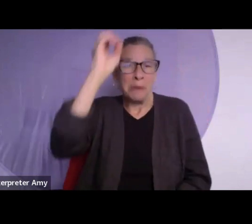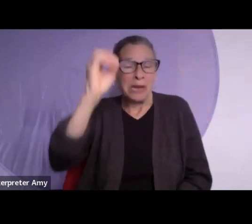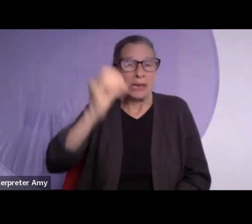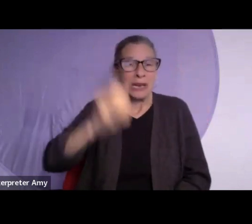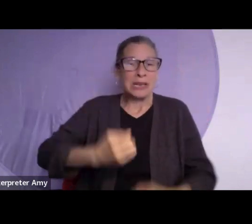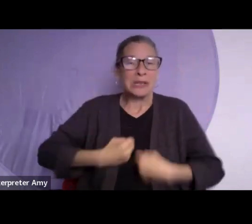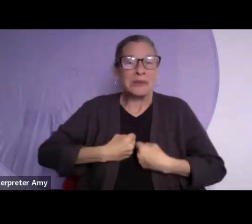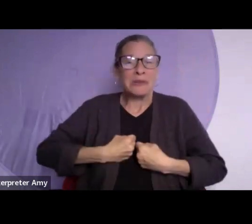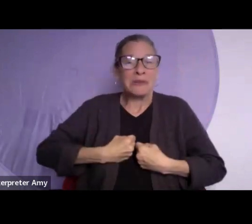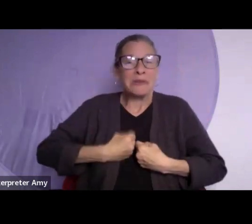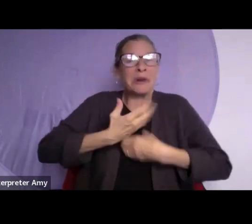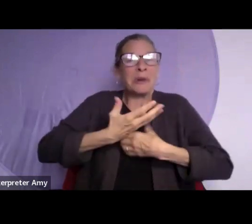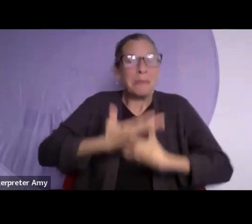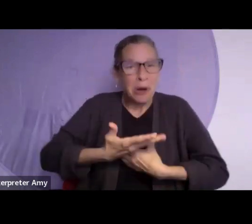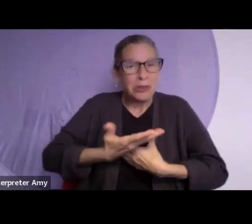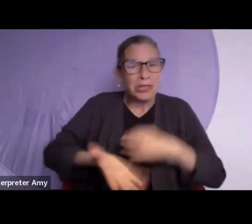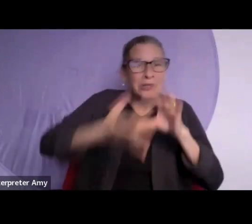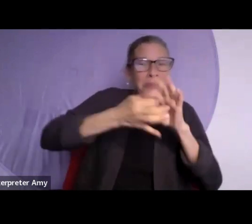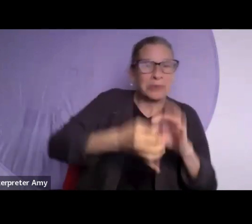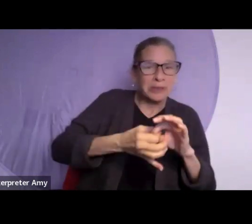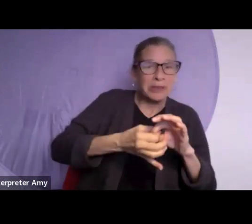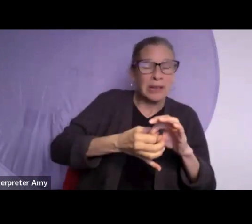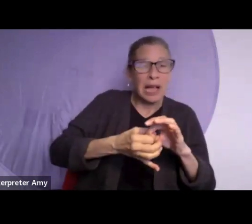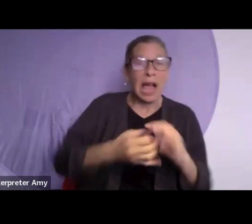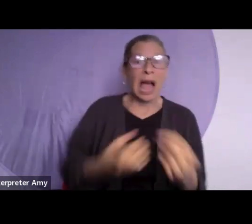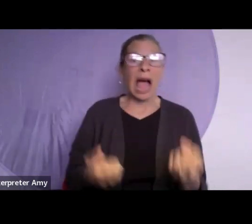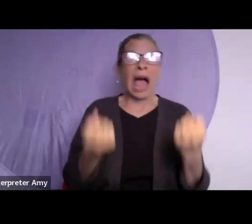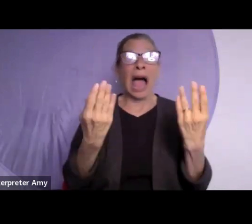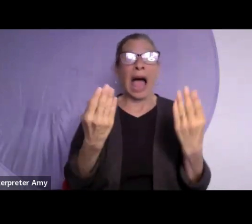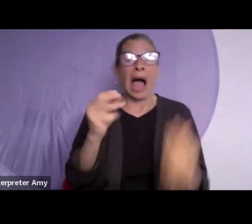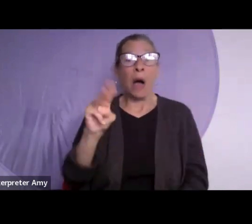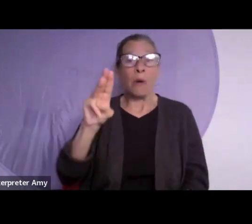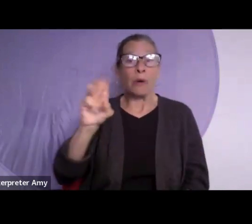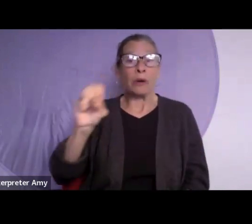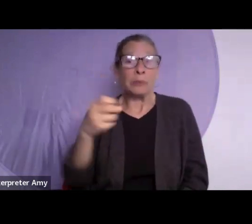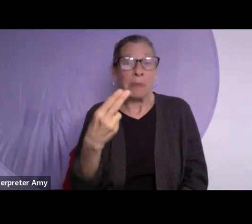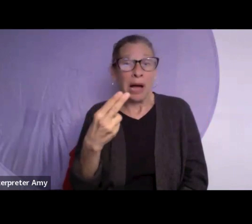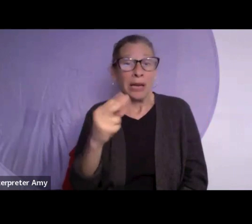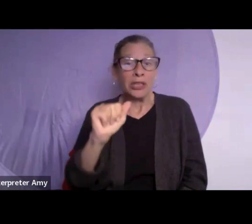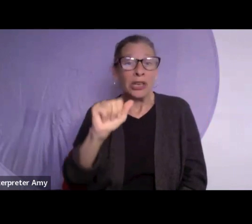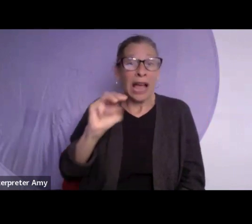much am I worth challenge is the our whole medical system and our